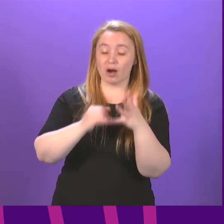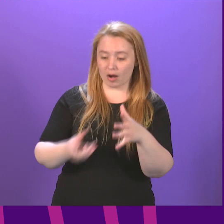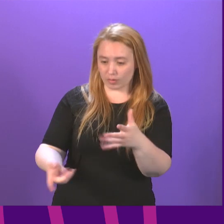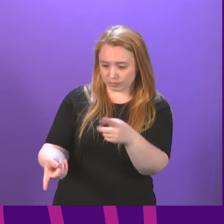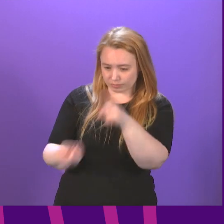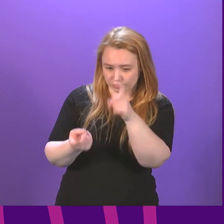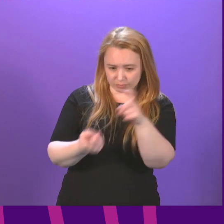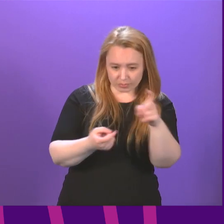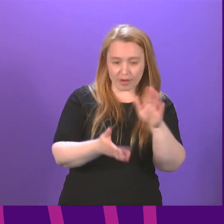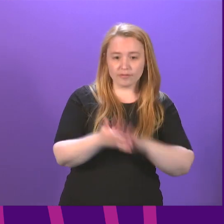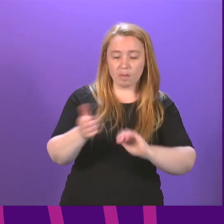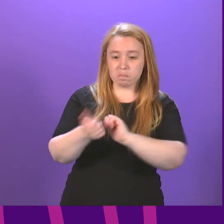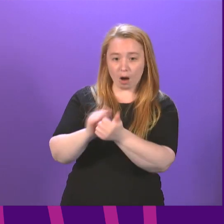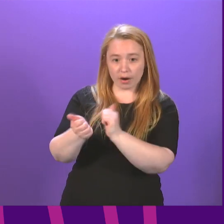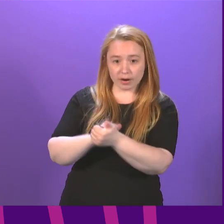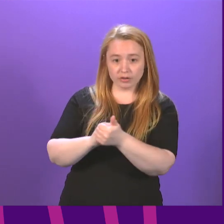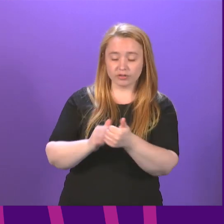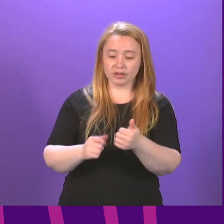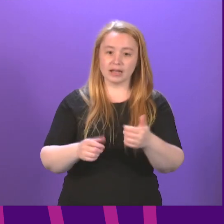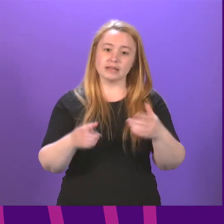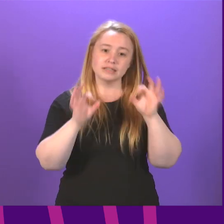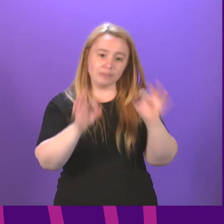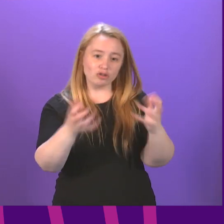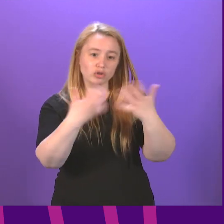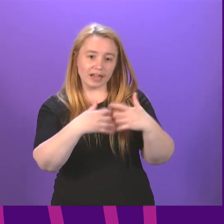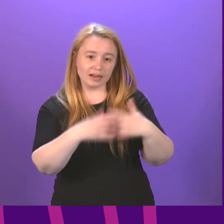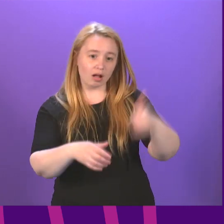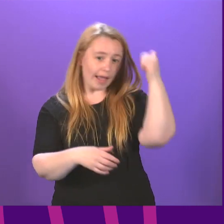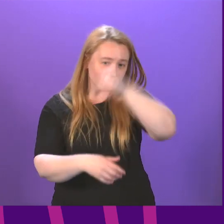the Health and Safety Executive, and by bringing in specialist technical expertise when needed.